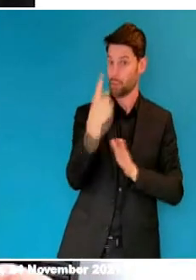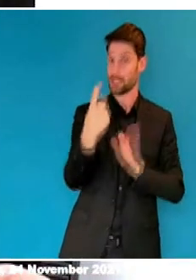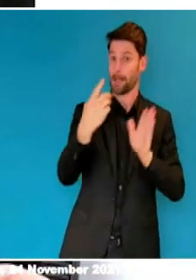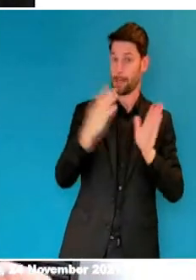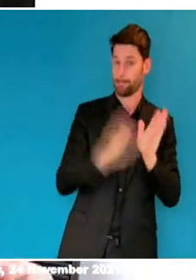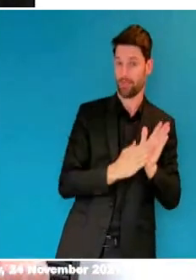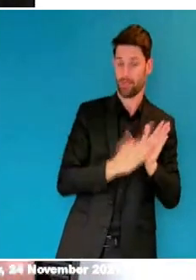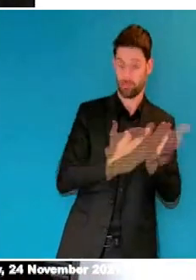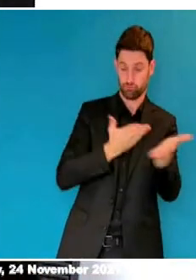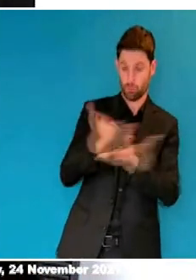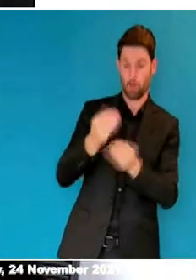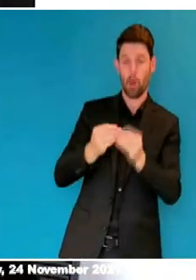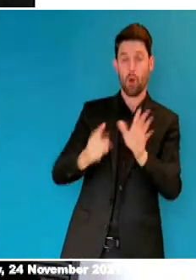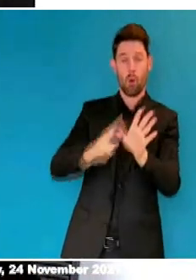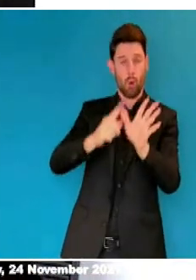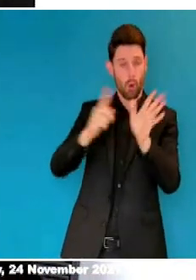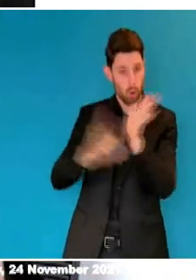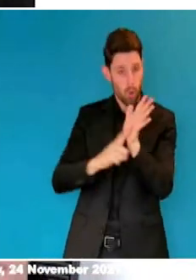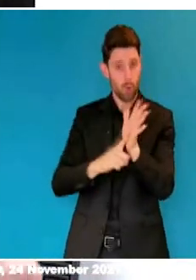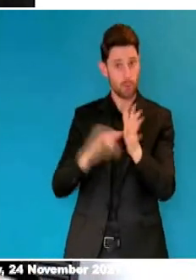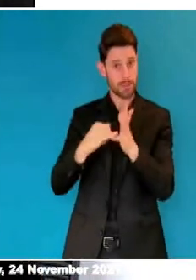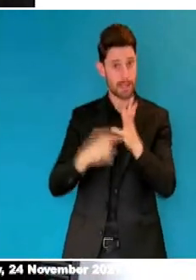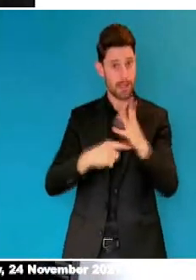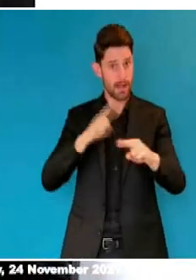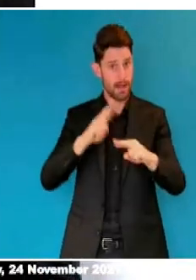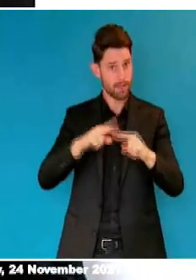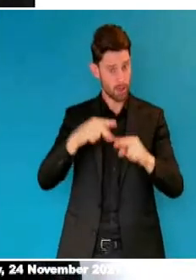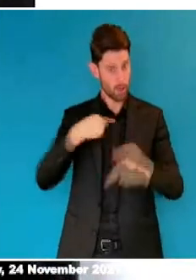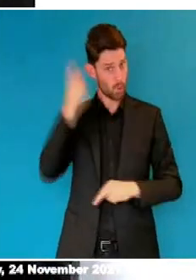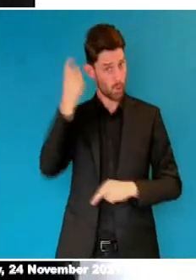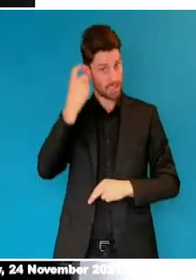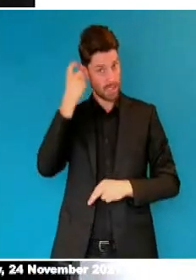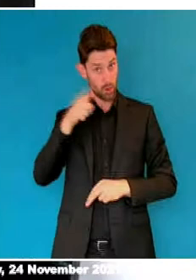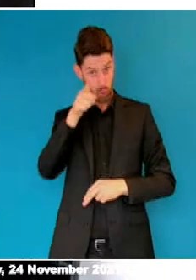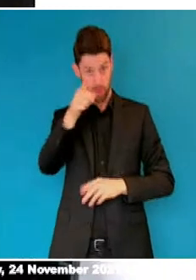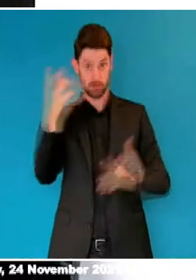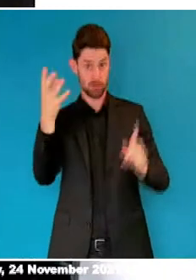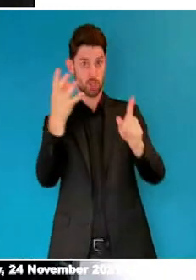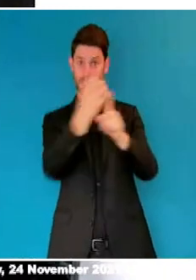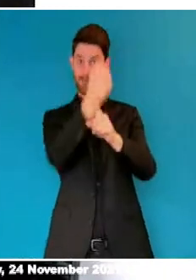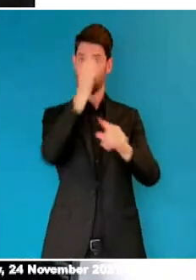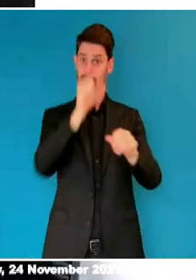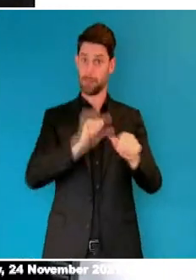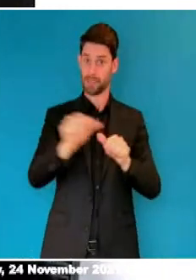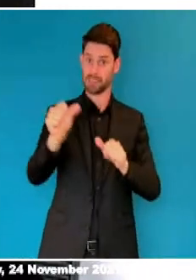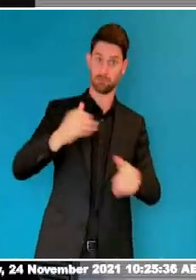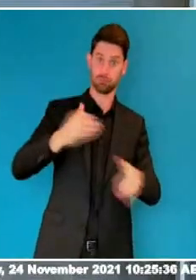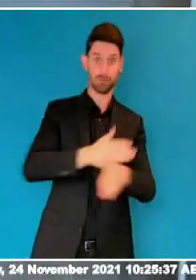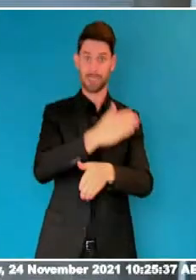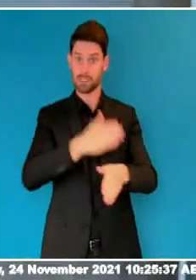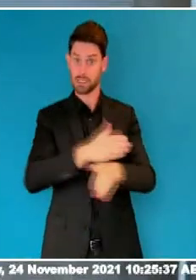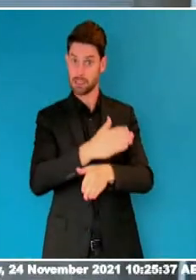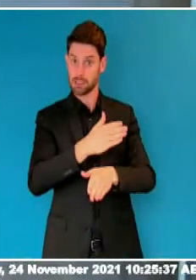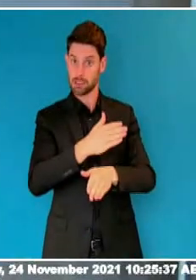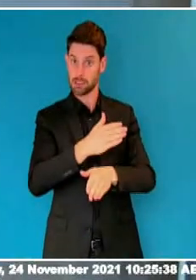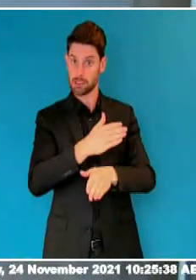member, do you know how often that best practice is met? No, I don't know the answer to that.